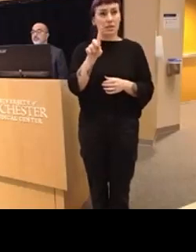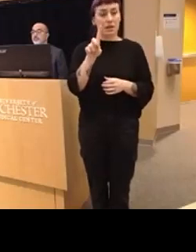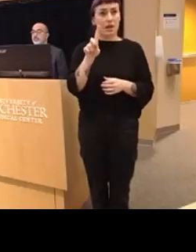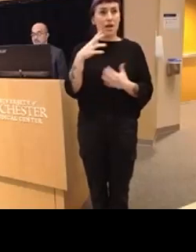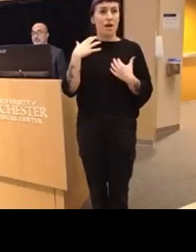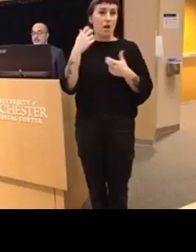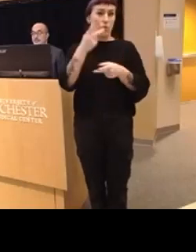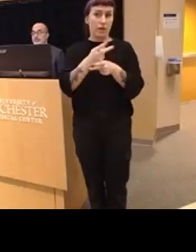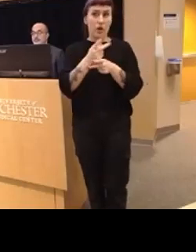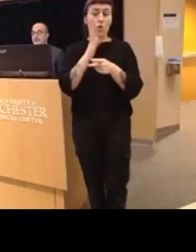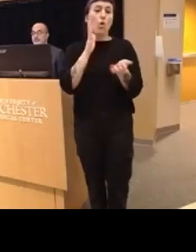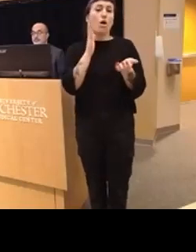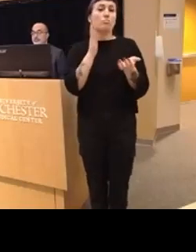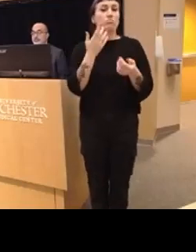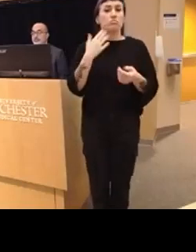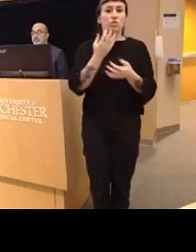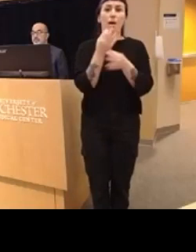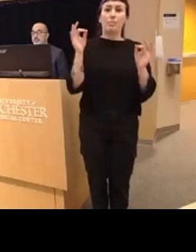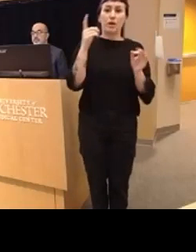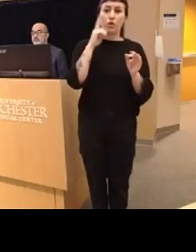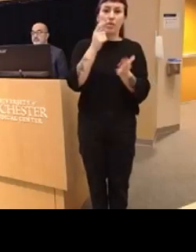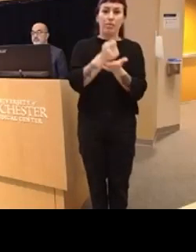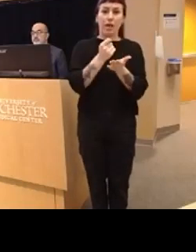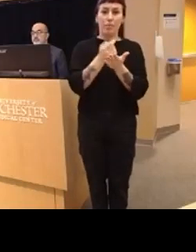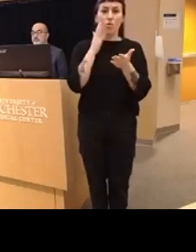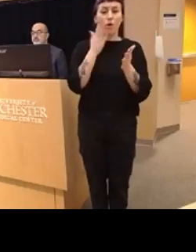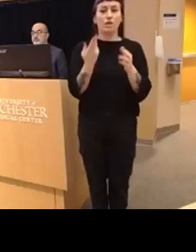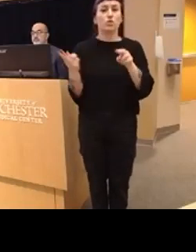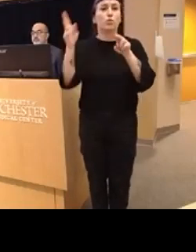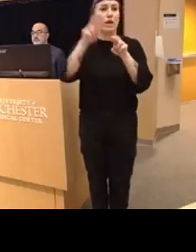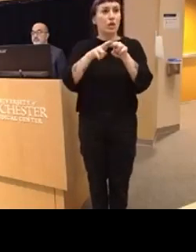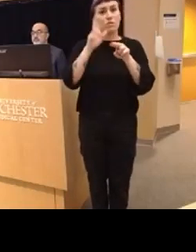complimentary therapies as a way to increase the multimodal care we provide and also as a way to